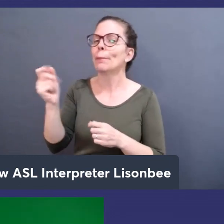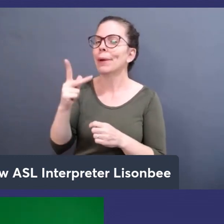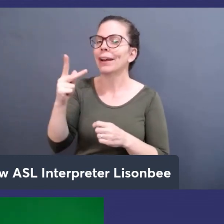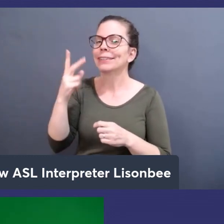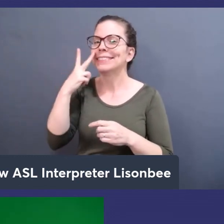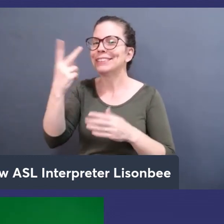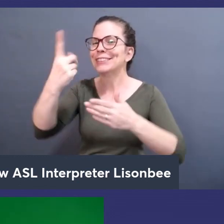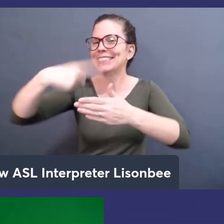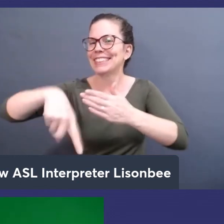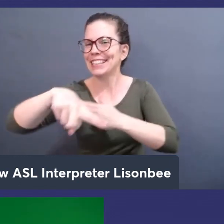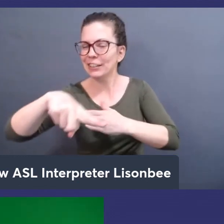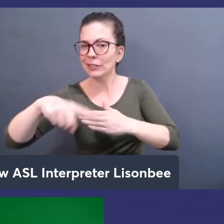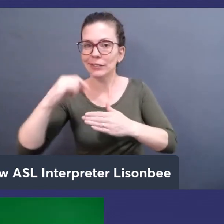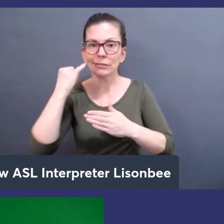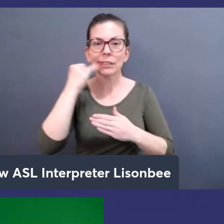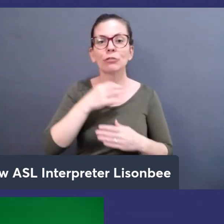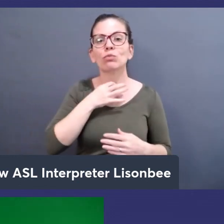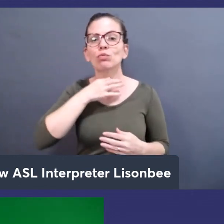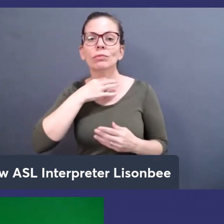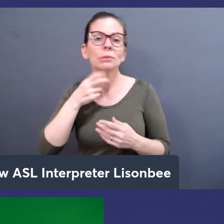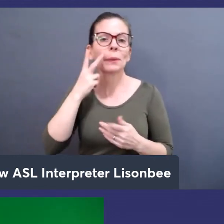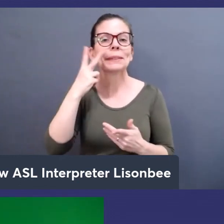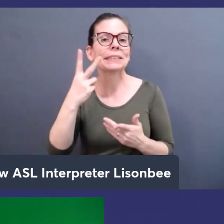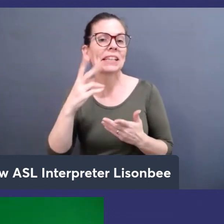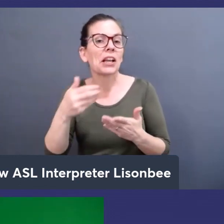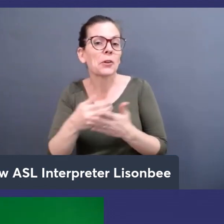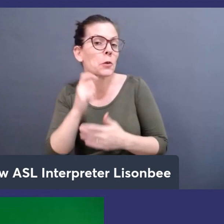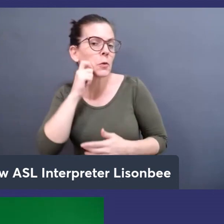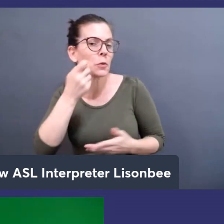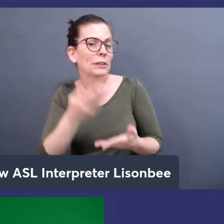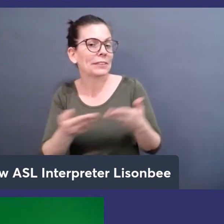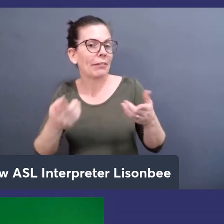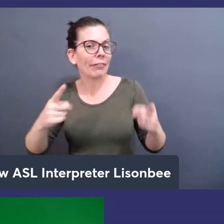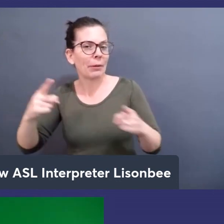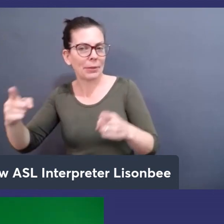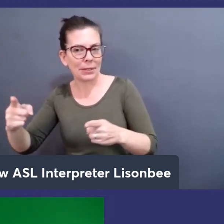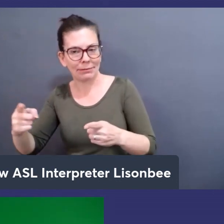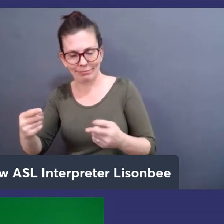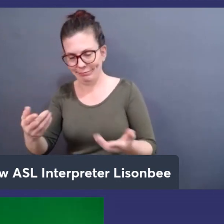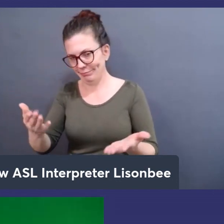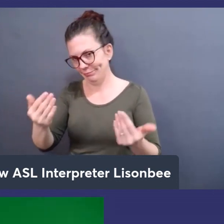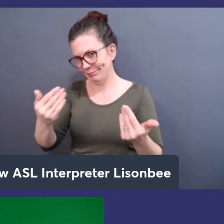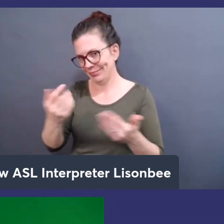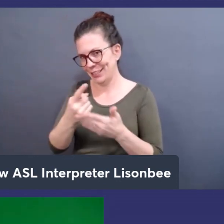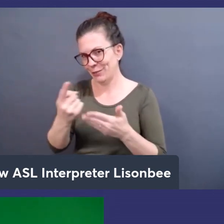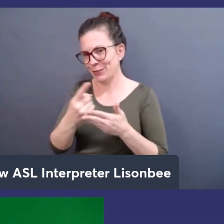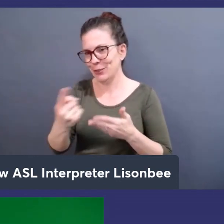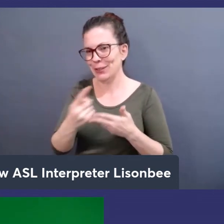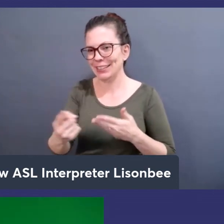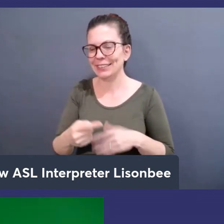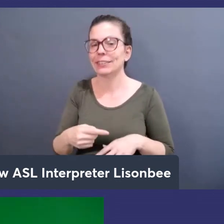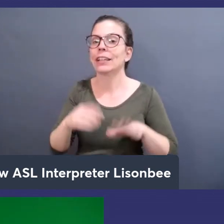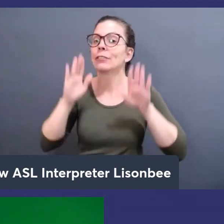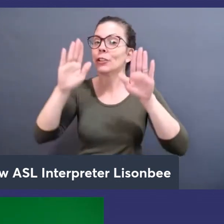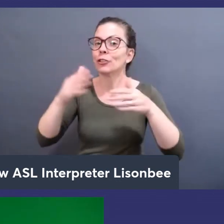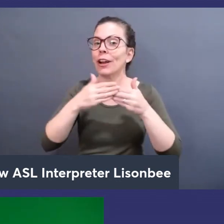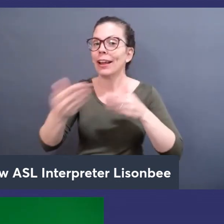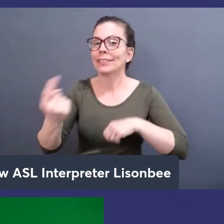So if you're interested in what new cool things are coming out, we're here every week. So have a great rest of the day and happy Friday.